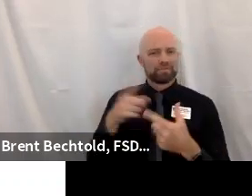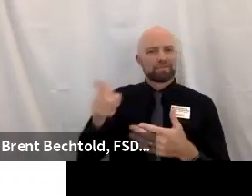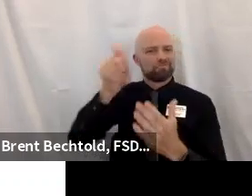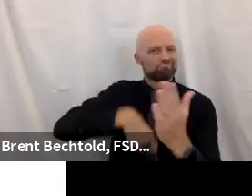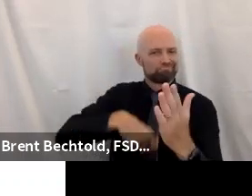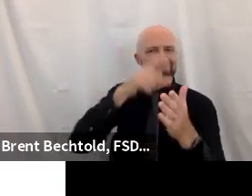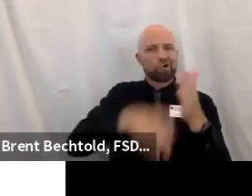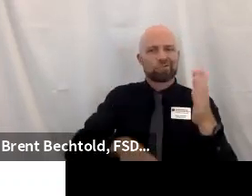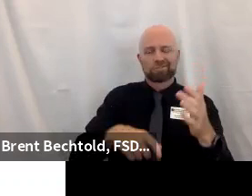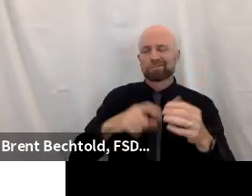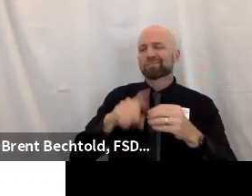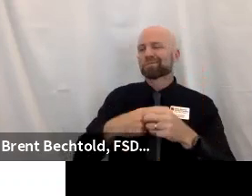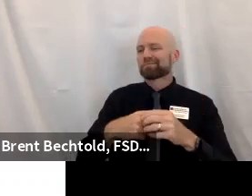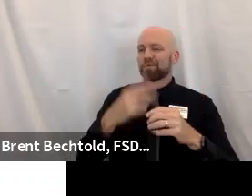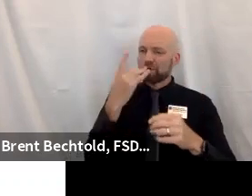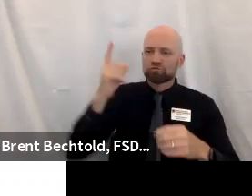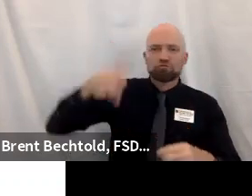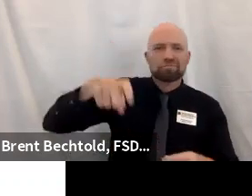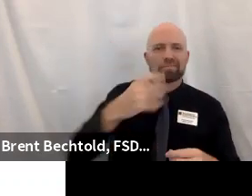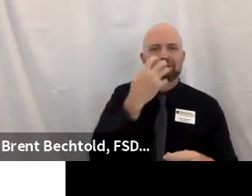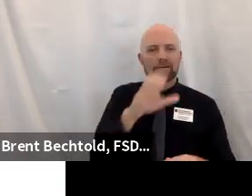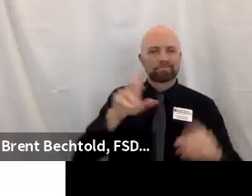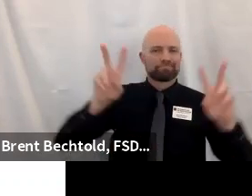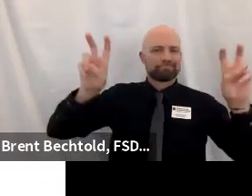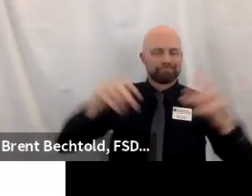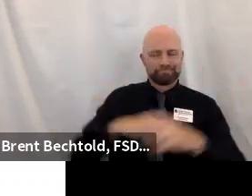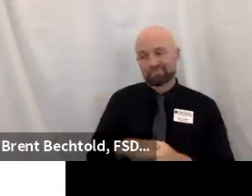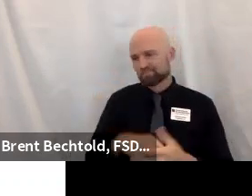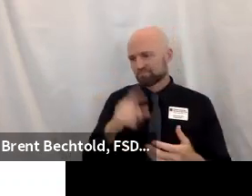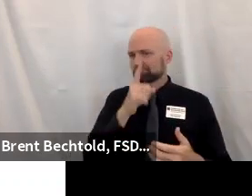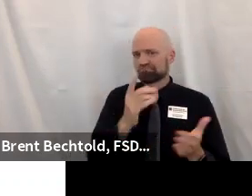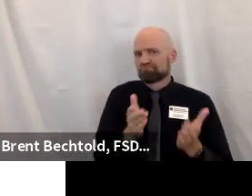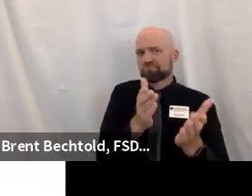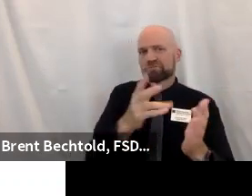And that really bothered him so he wrote this article about why fluency should be hot.